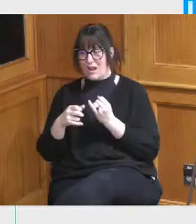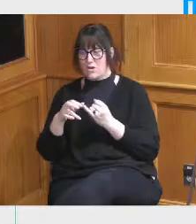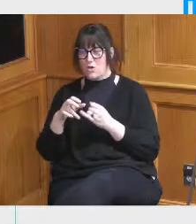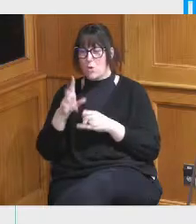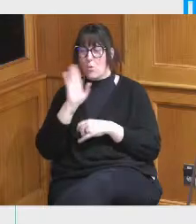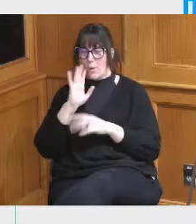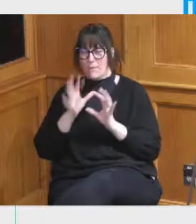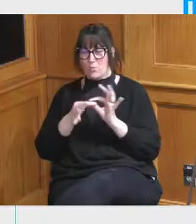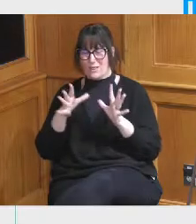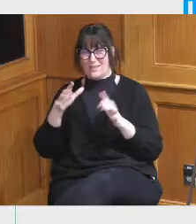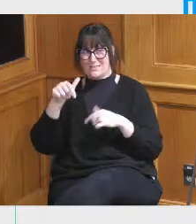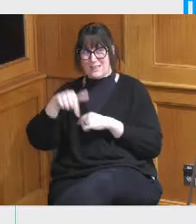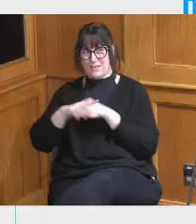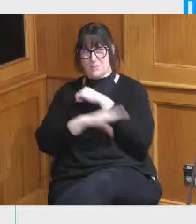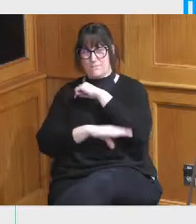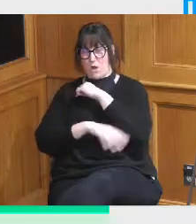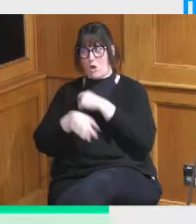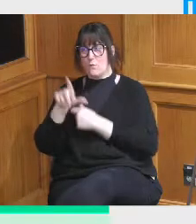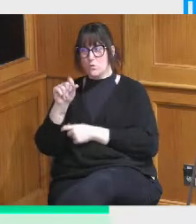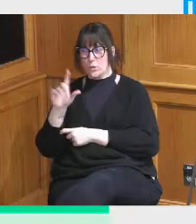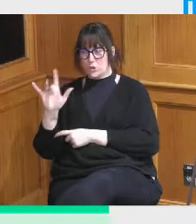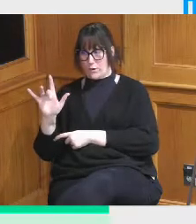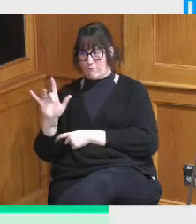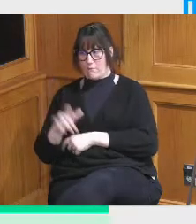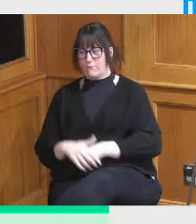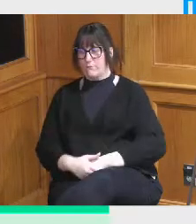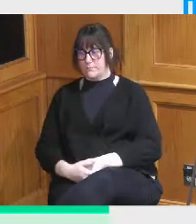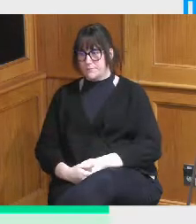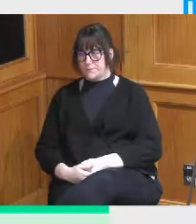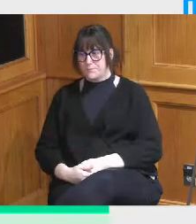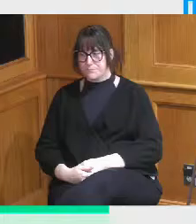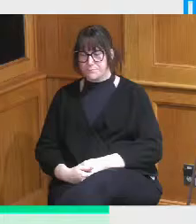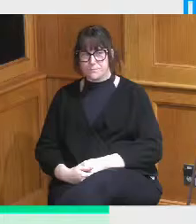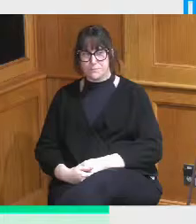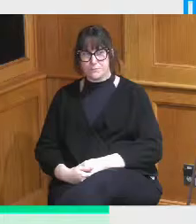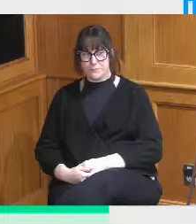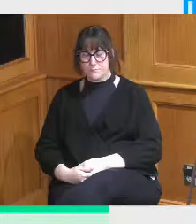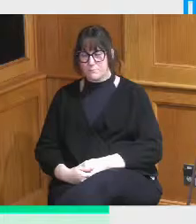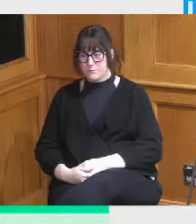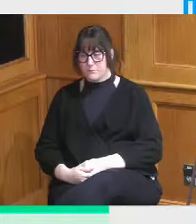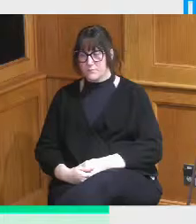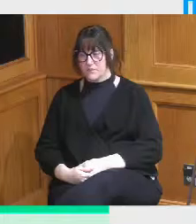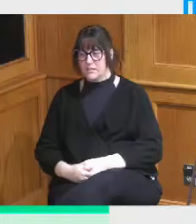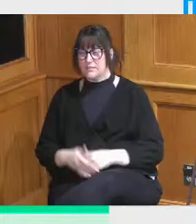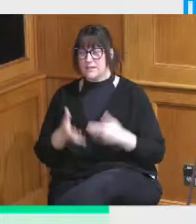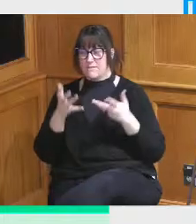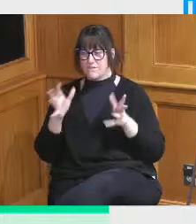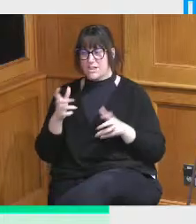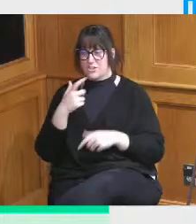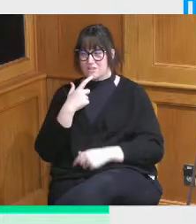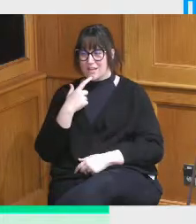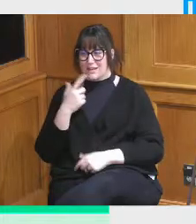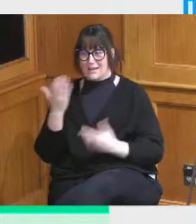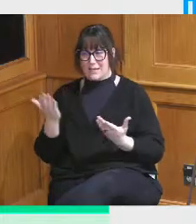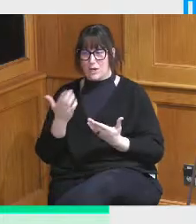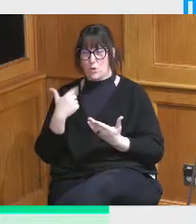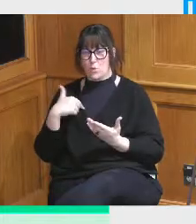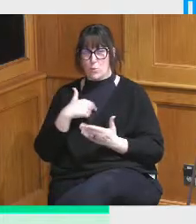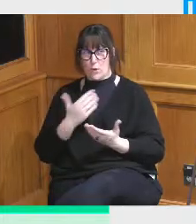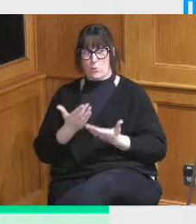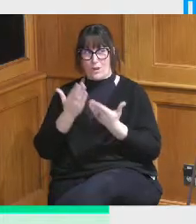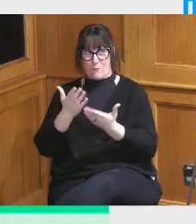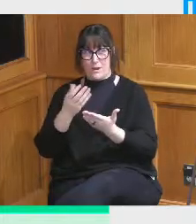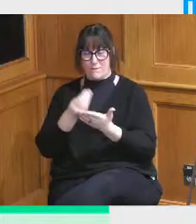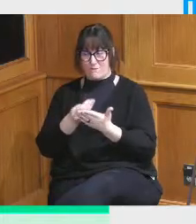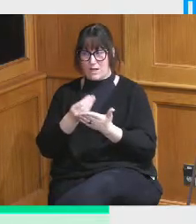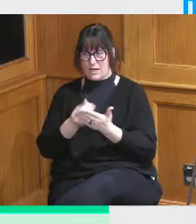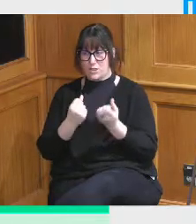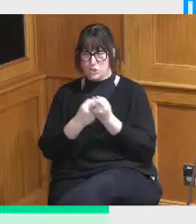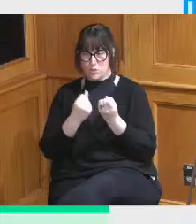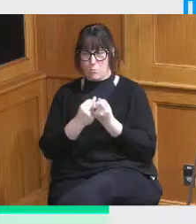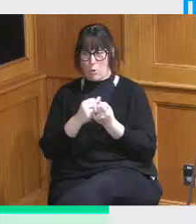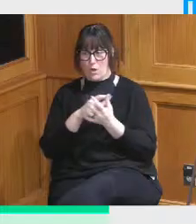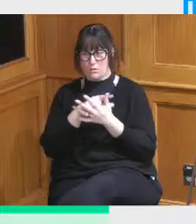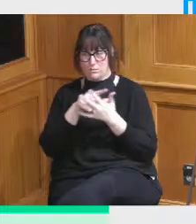fall as outlined here sedak has recommended funding to support the following organizations